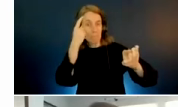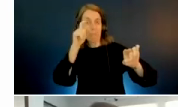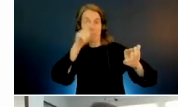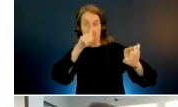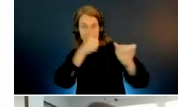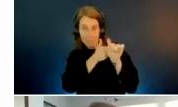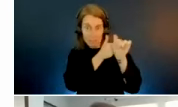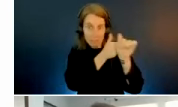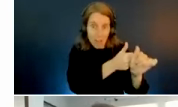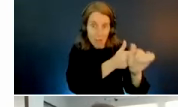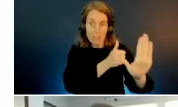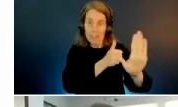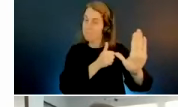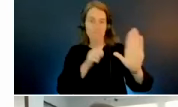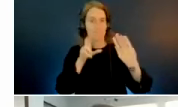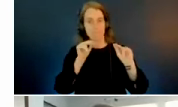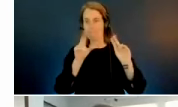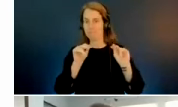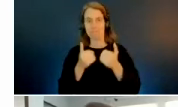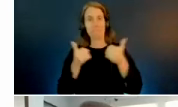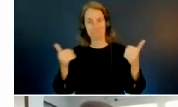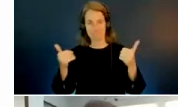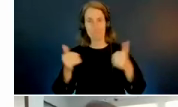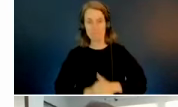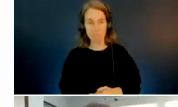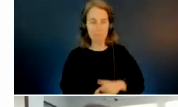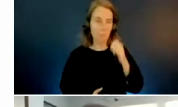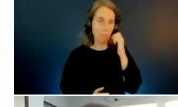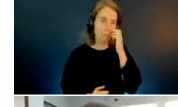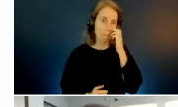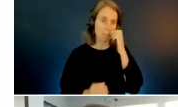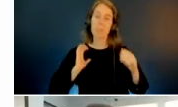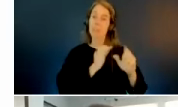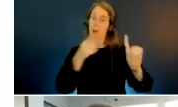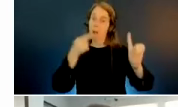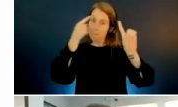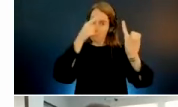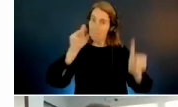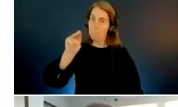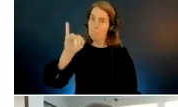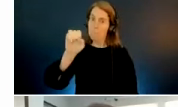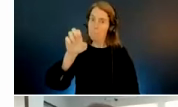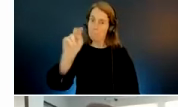Um our mission is to protect and advance the legal, civil, and human rights of people with